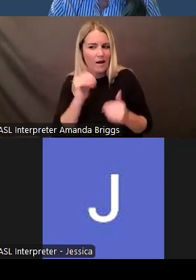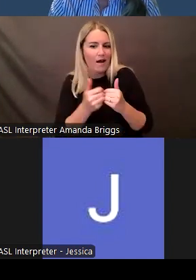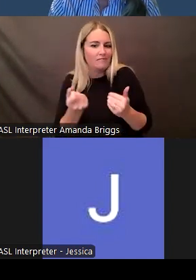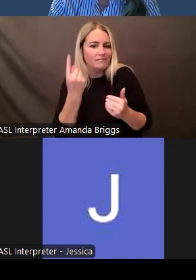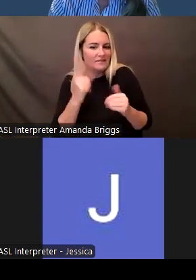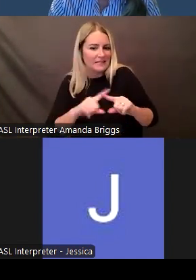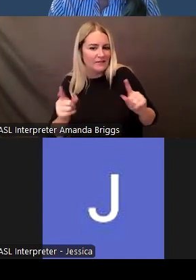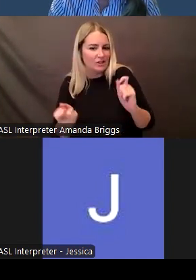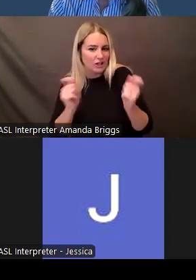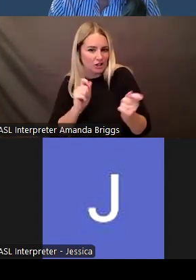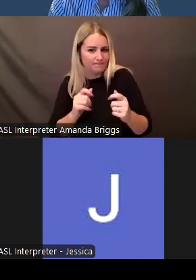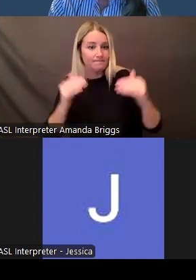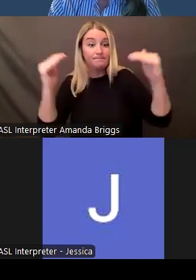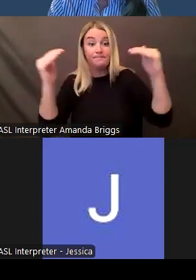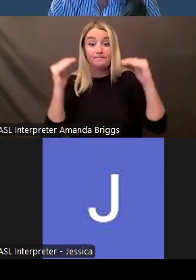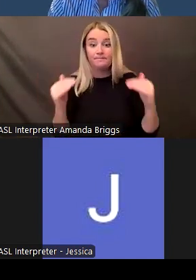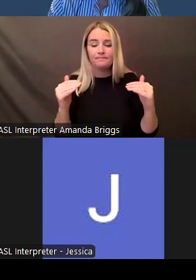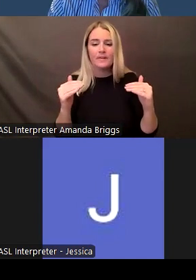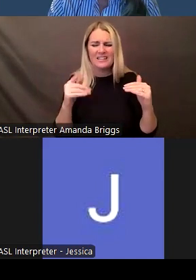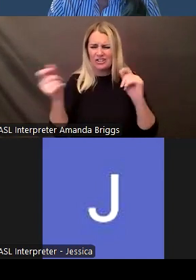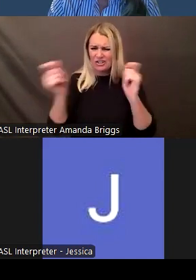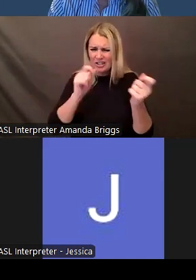Then we'll talk about why the changes are happening.